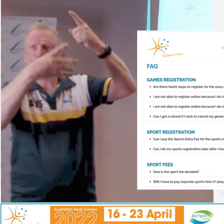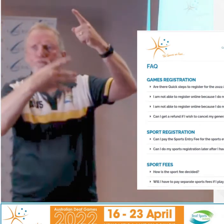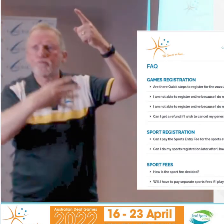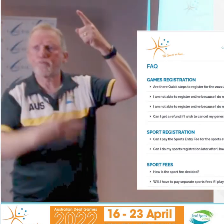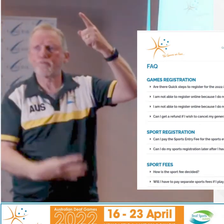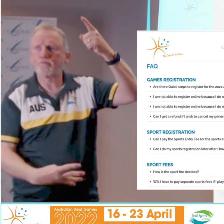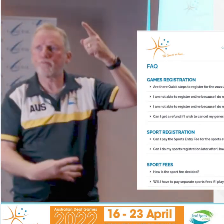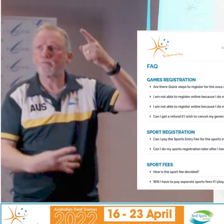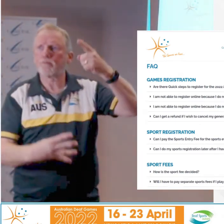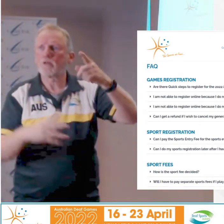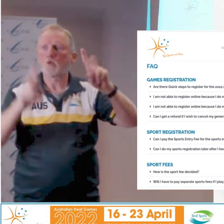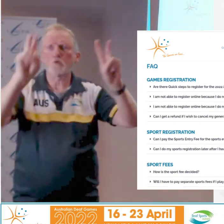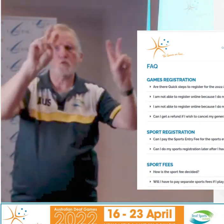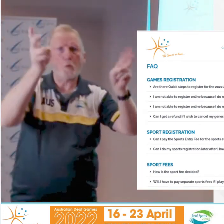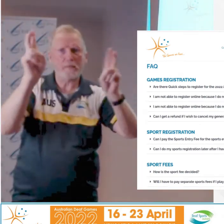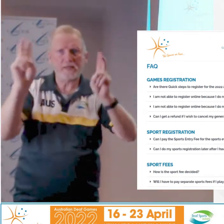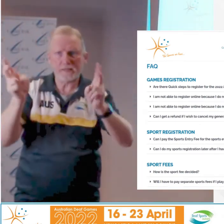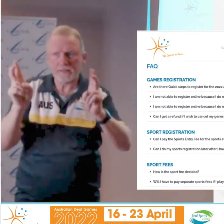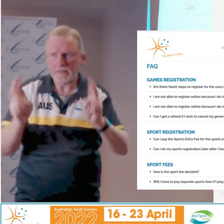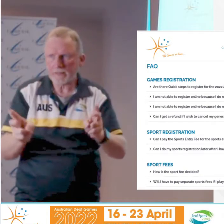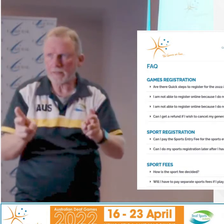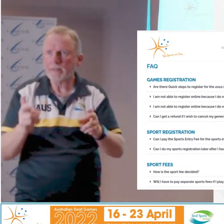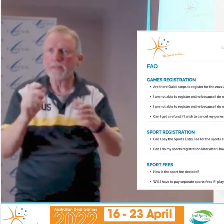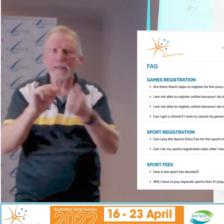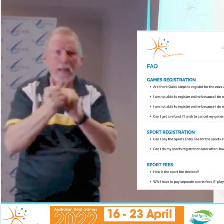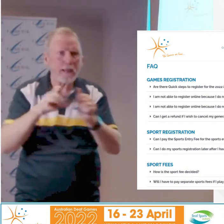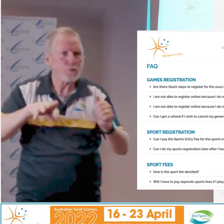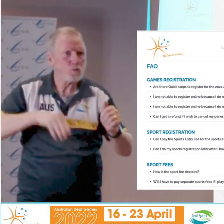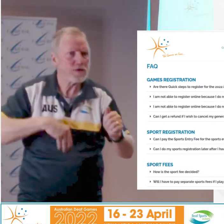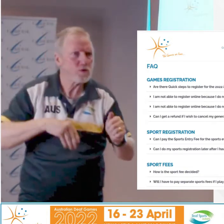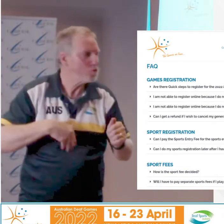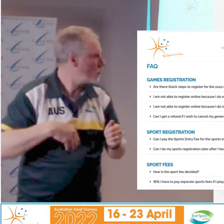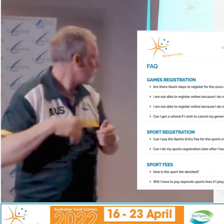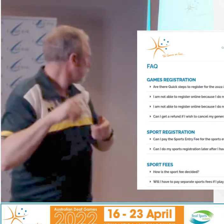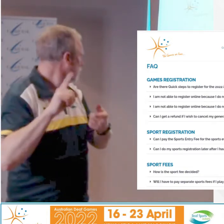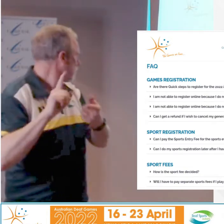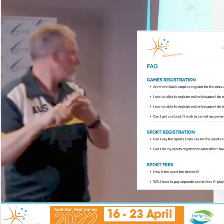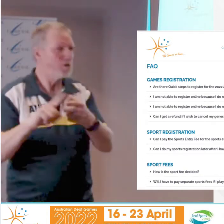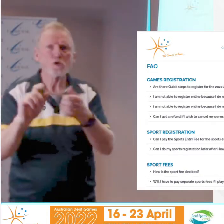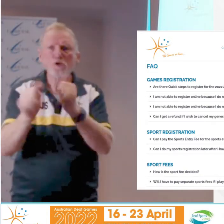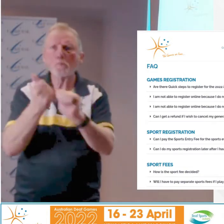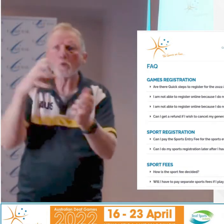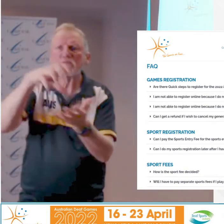and here's a list of questions that we've been asked under different topics registration sports